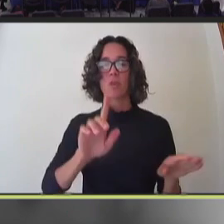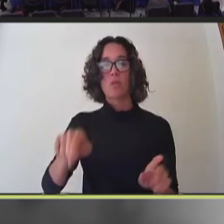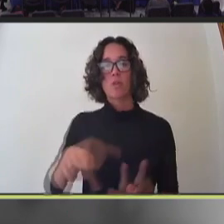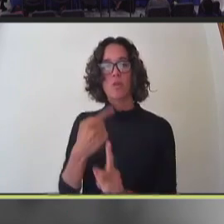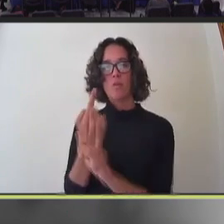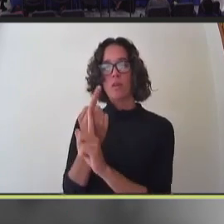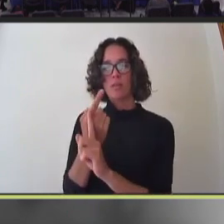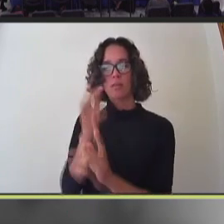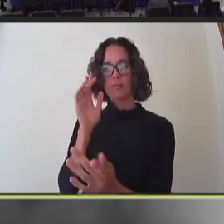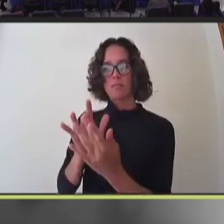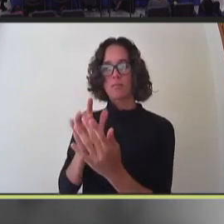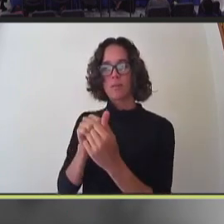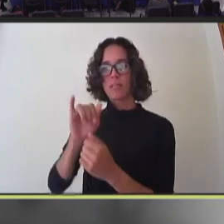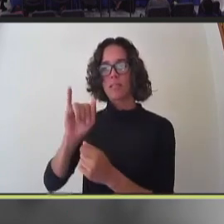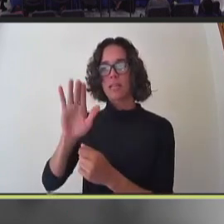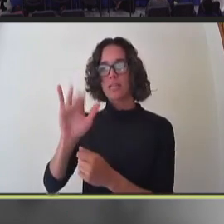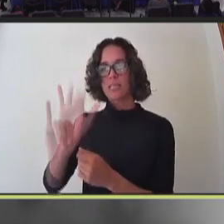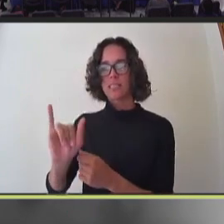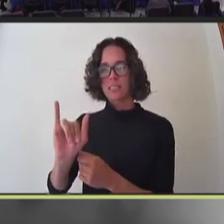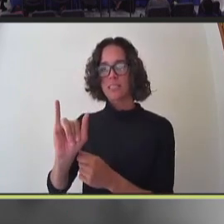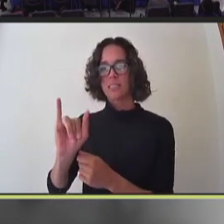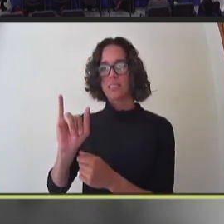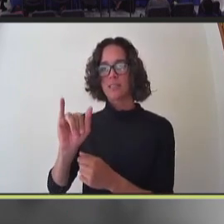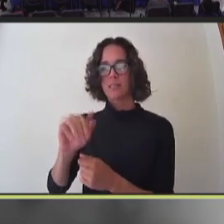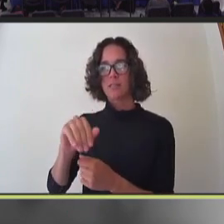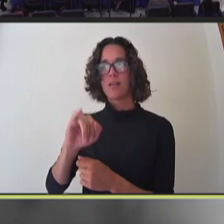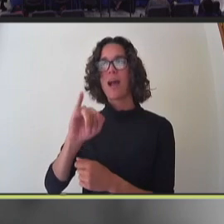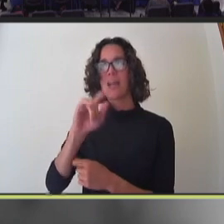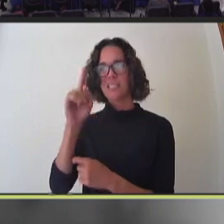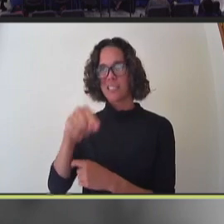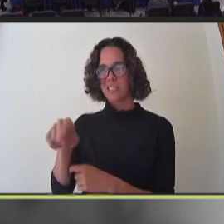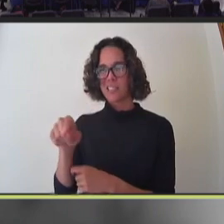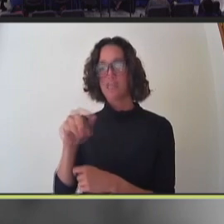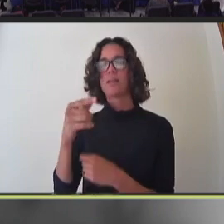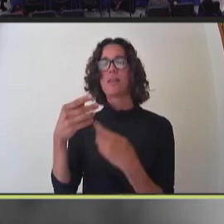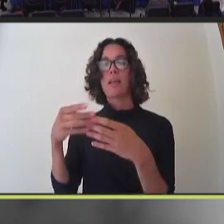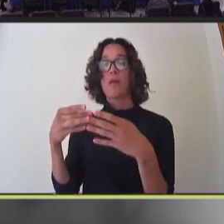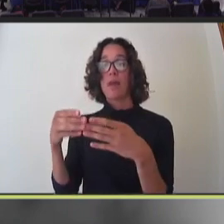And it also standardizes that policy and infrastructure so that we don't have to have